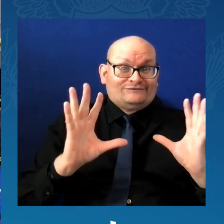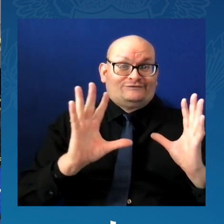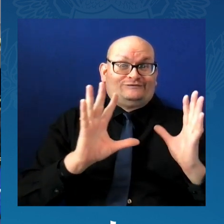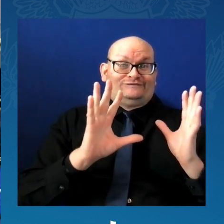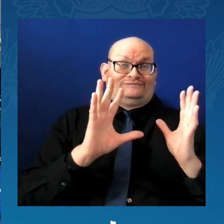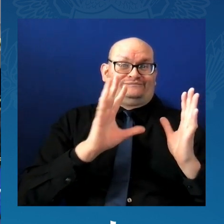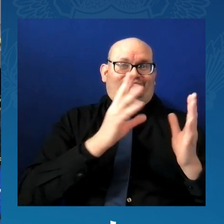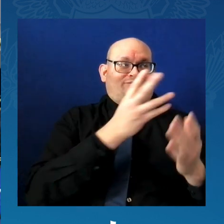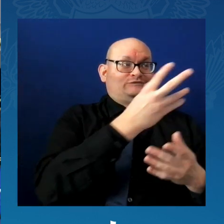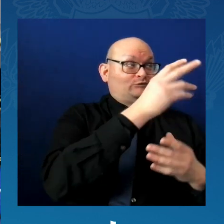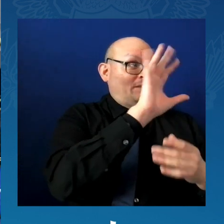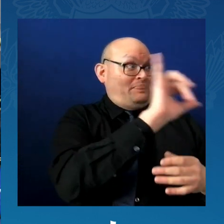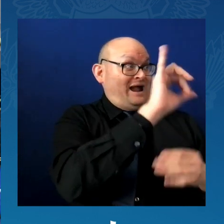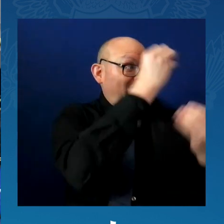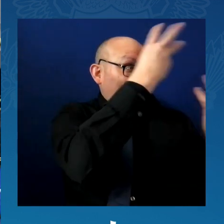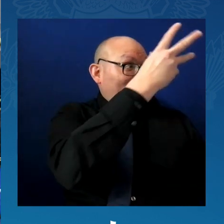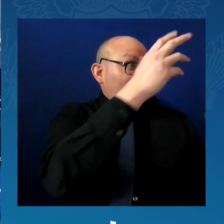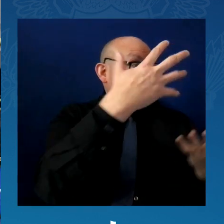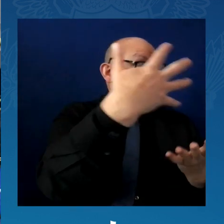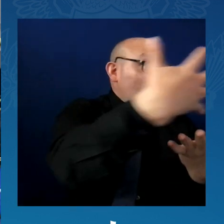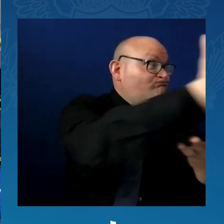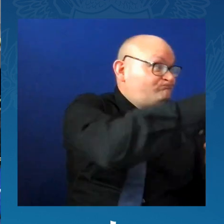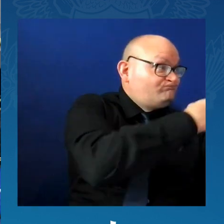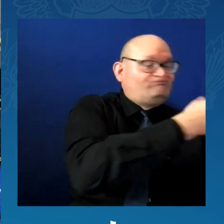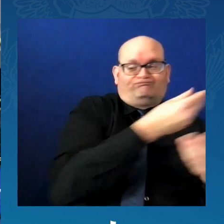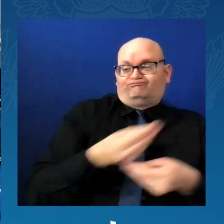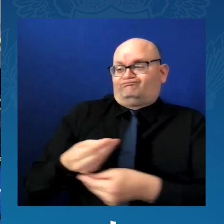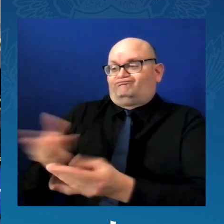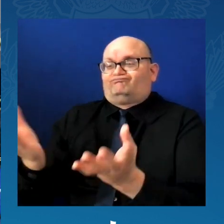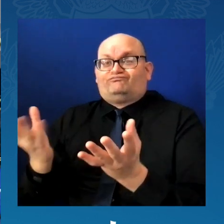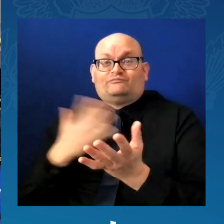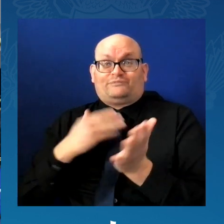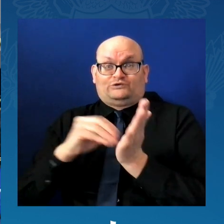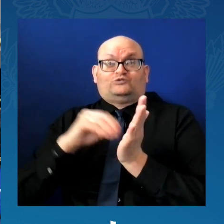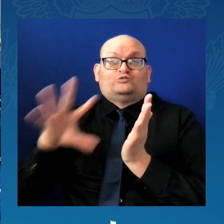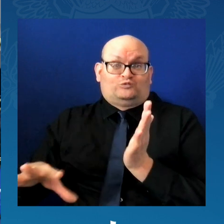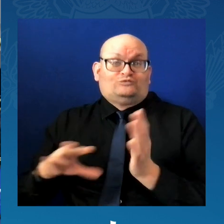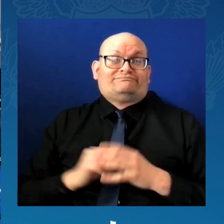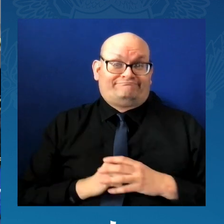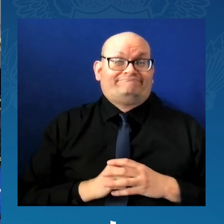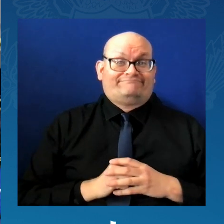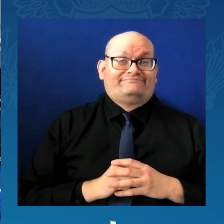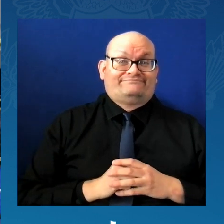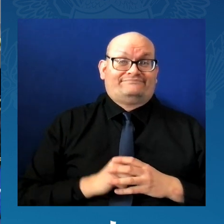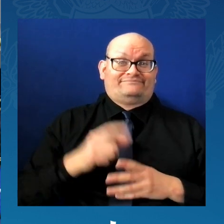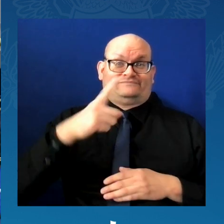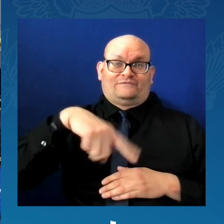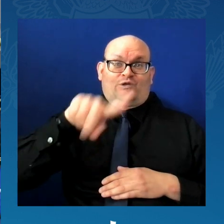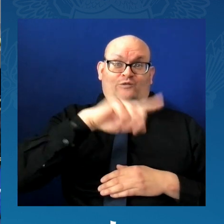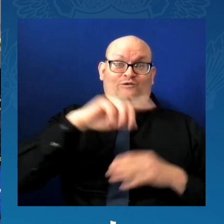and share with my students. This teacher professional development programs really prepare as a STEM educators to engage students